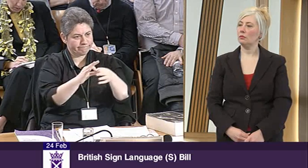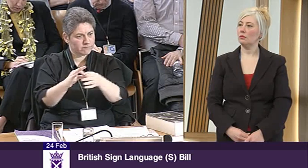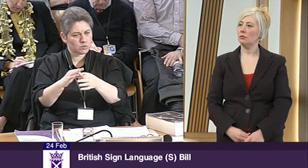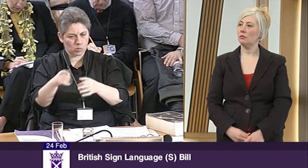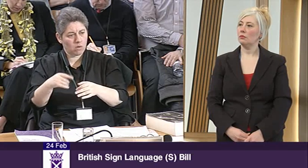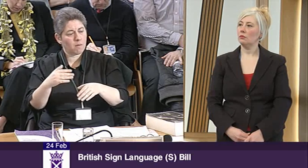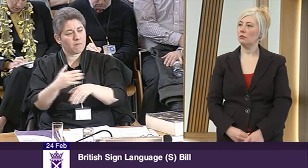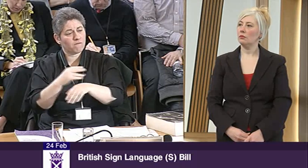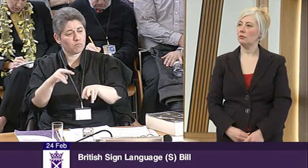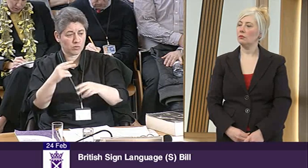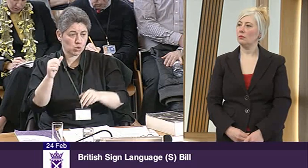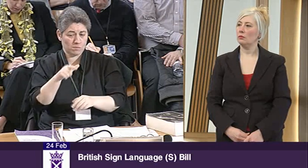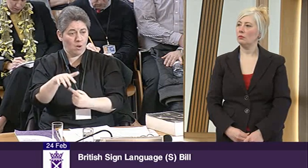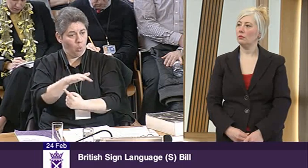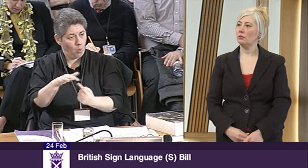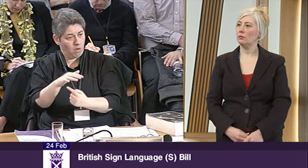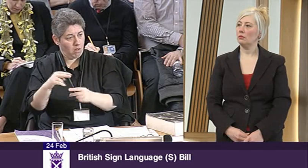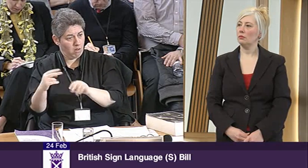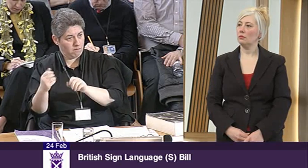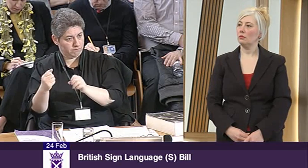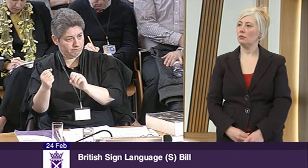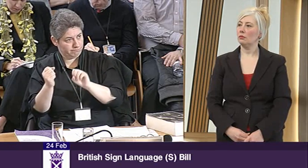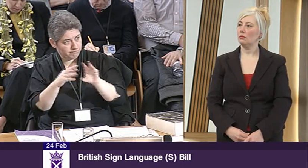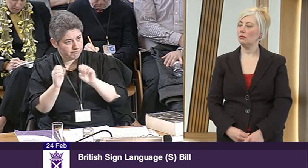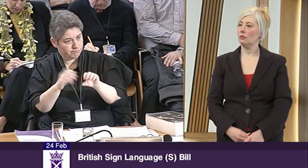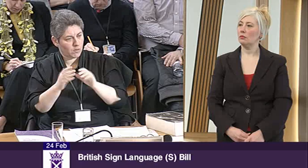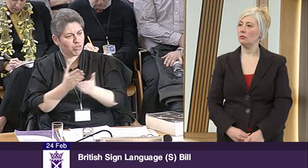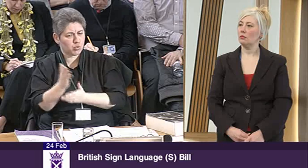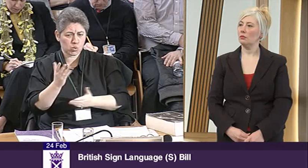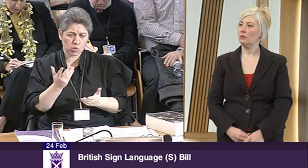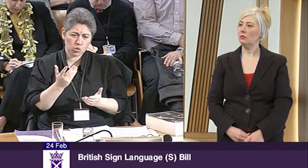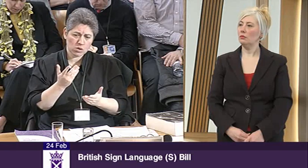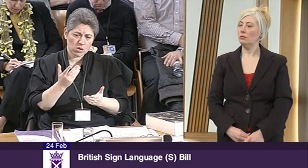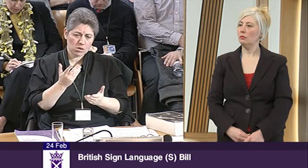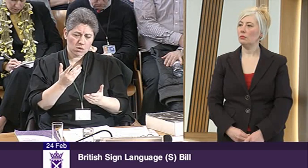into local knowledge about what is happening on the ground. However, the answer is that